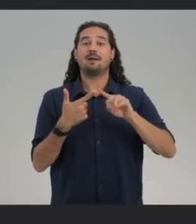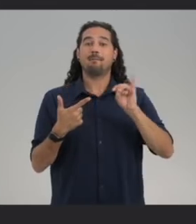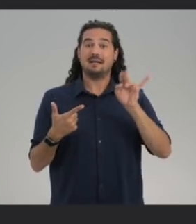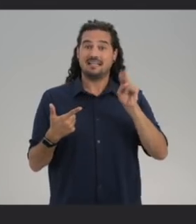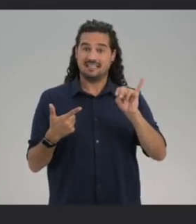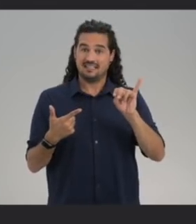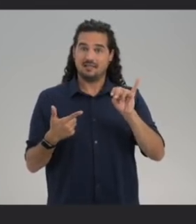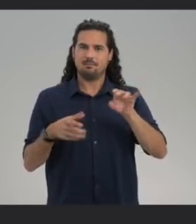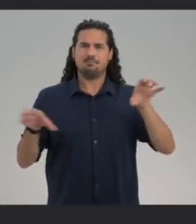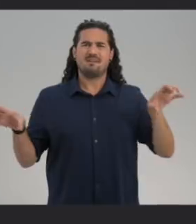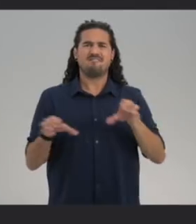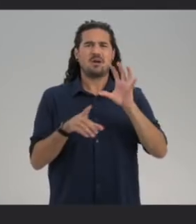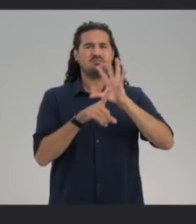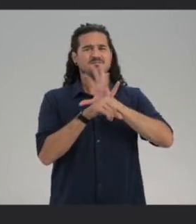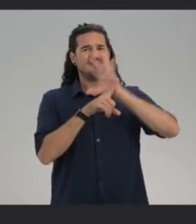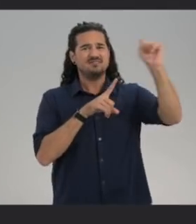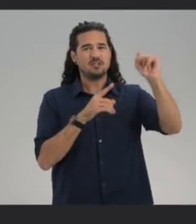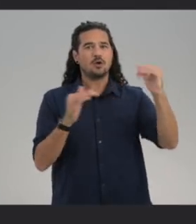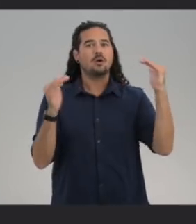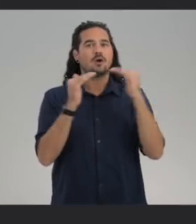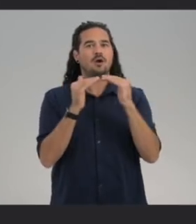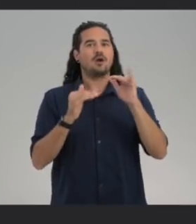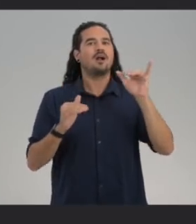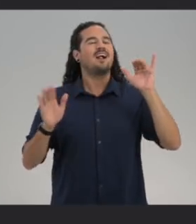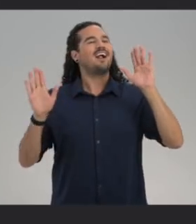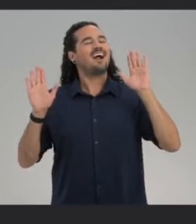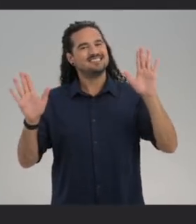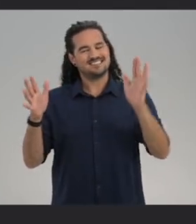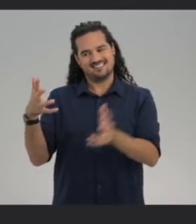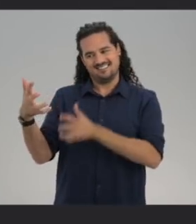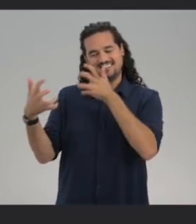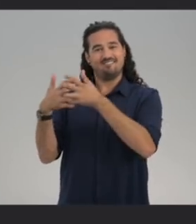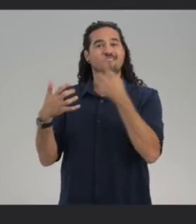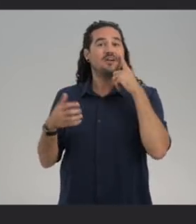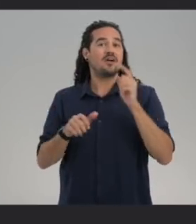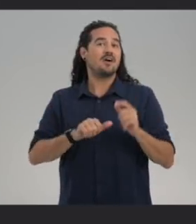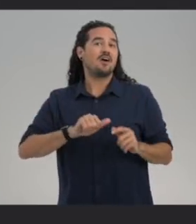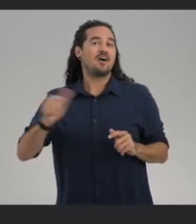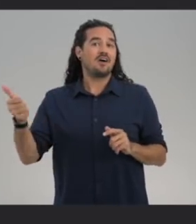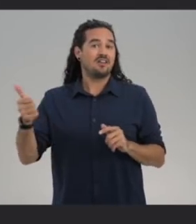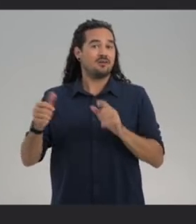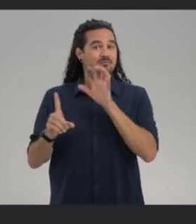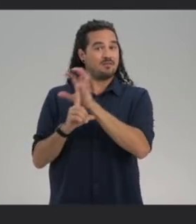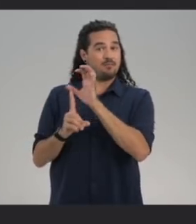That performance is so good that it's also an excellent choice for another one of our most popular Macs.